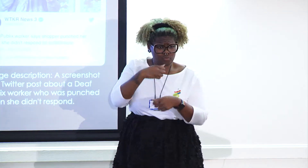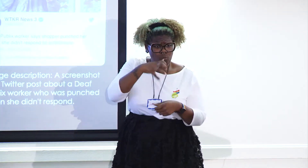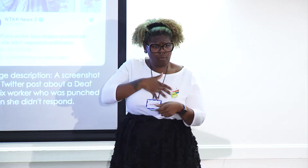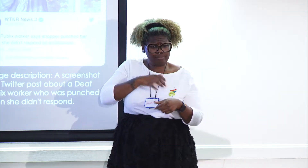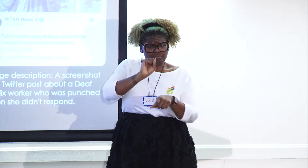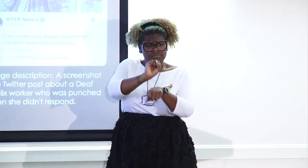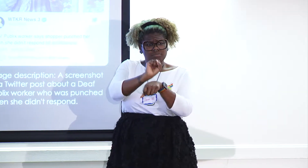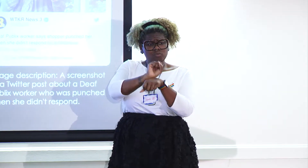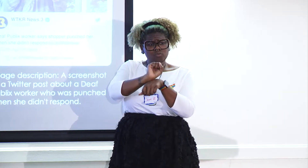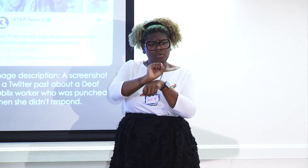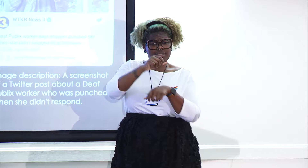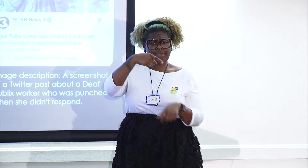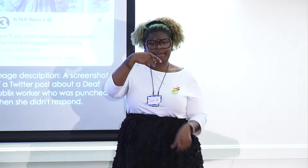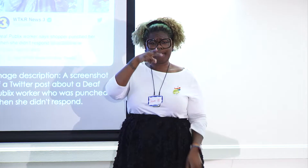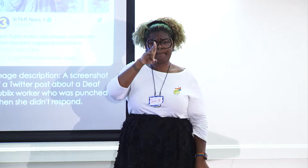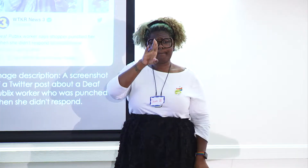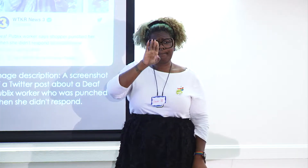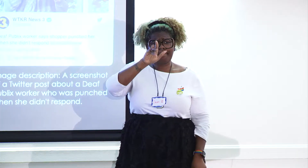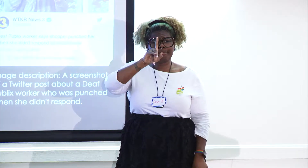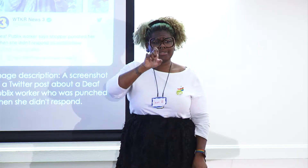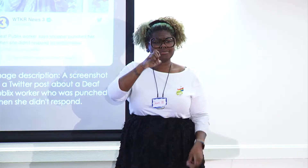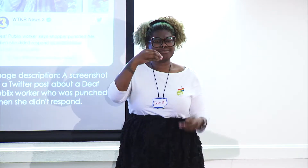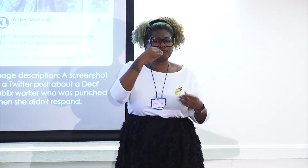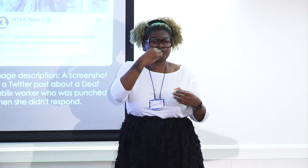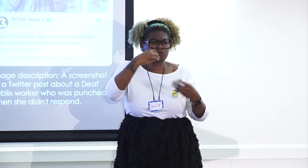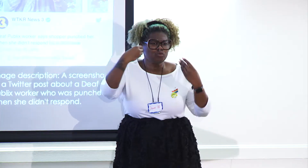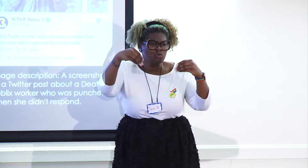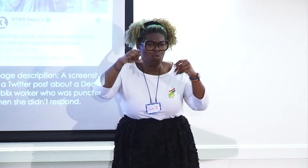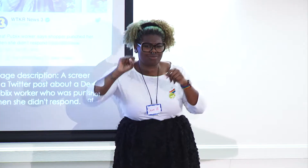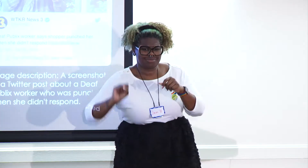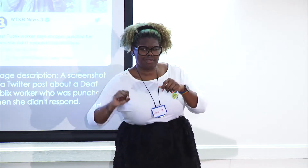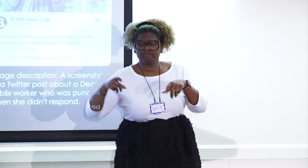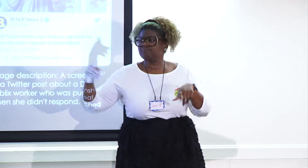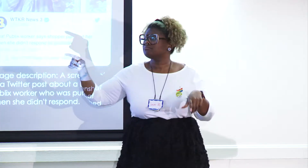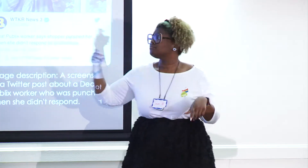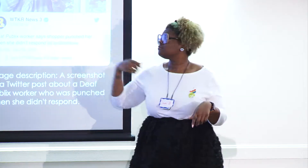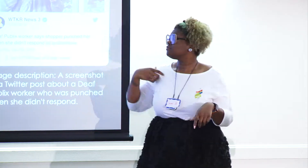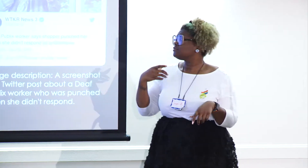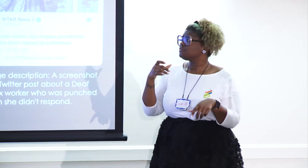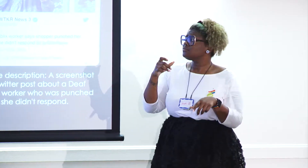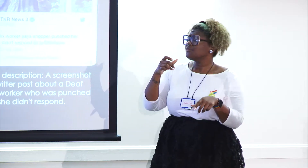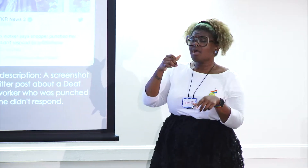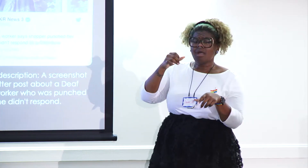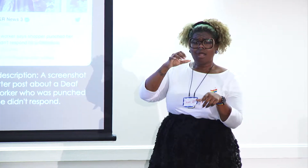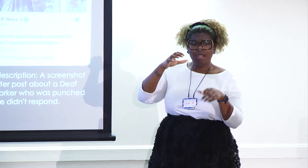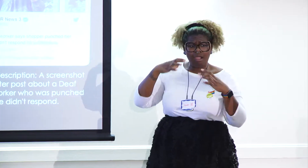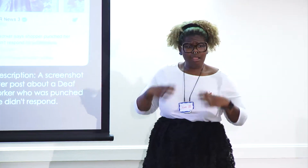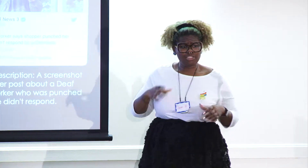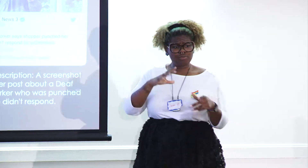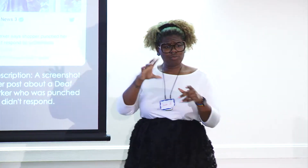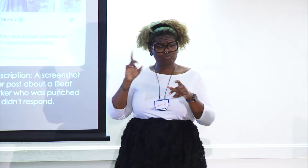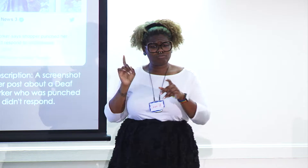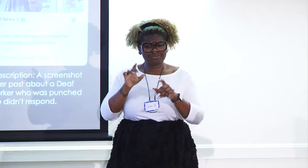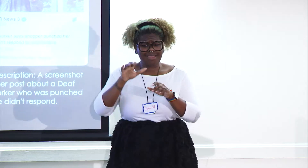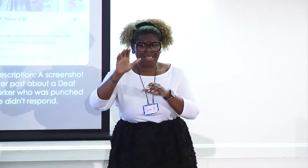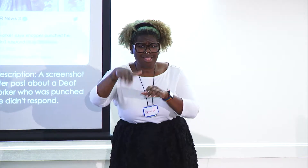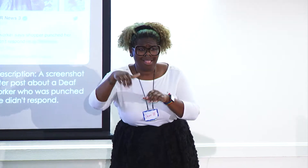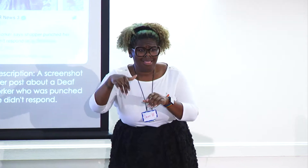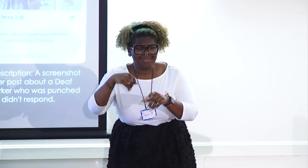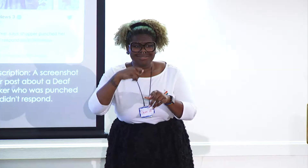that they're being ignored when spoken to. So there's one specific example here of a deaf person who's